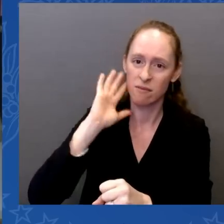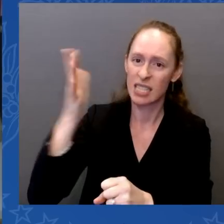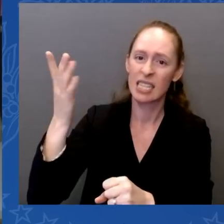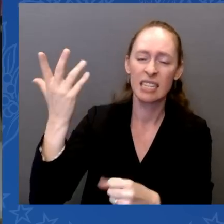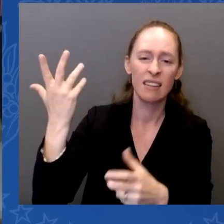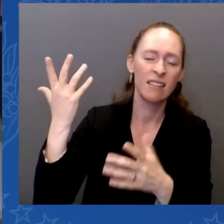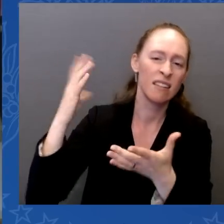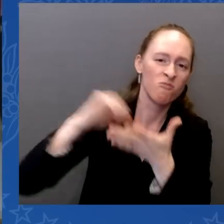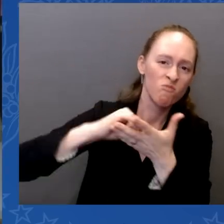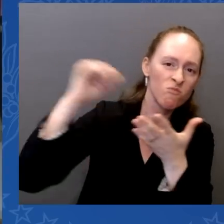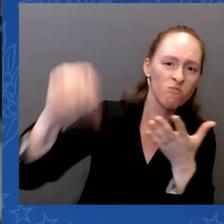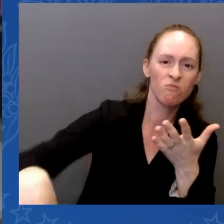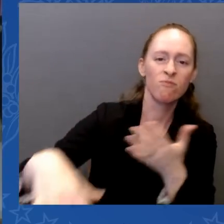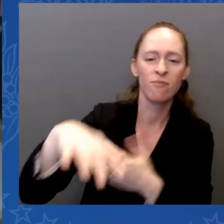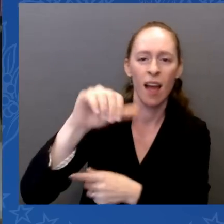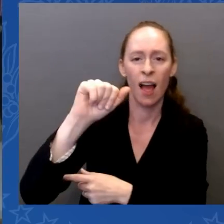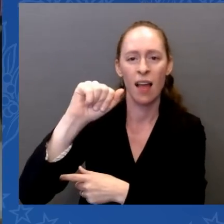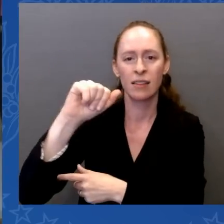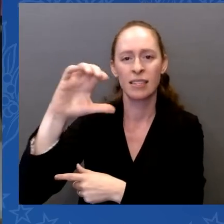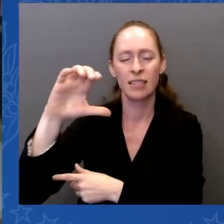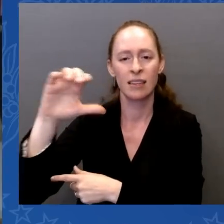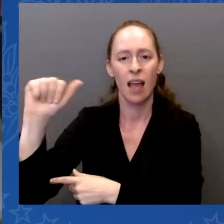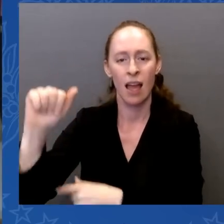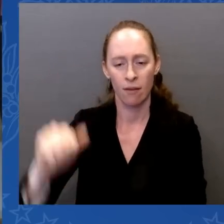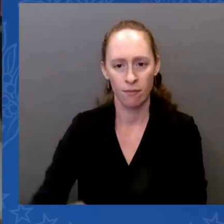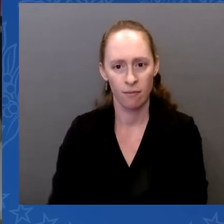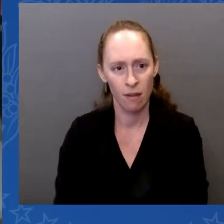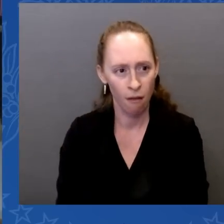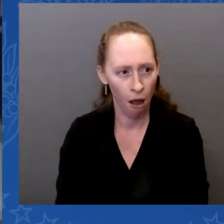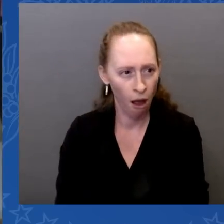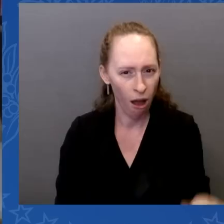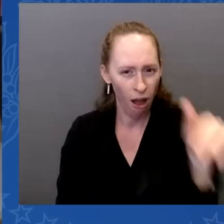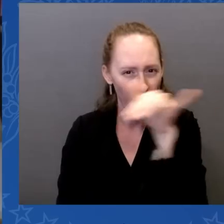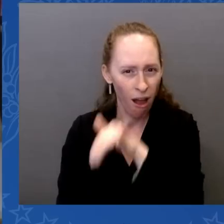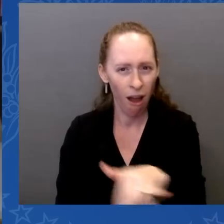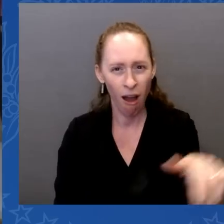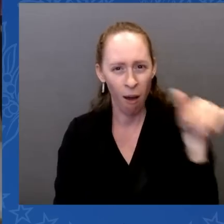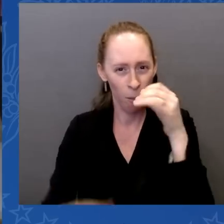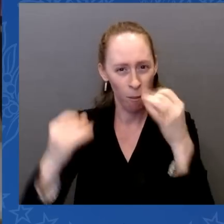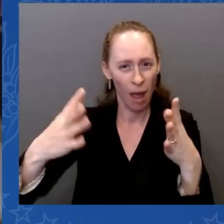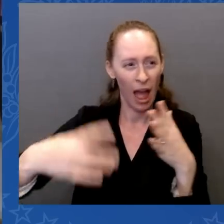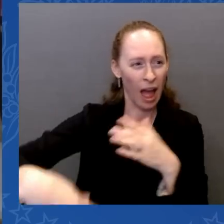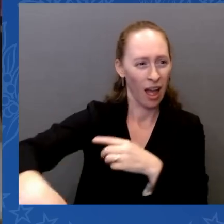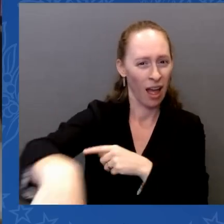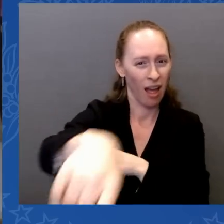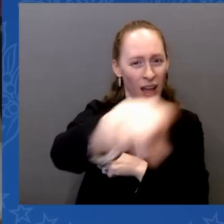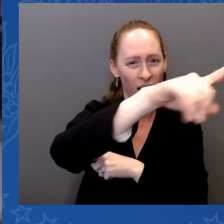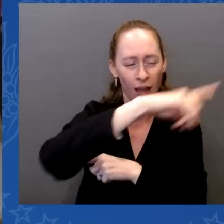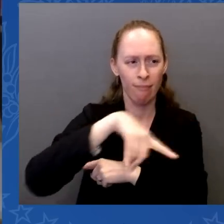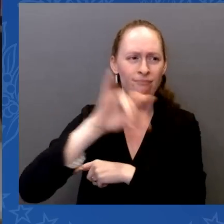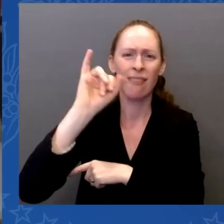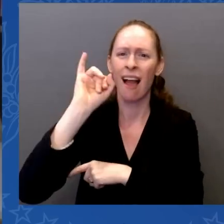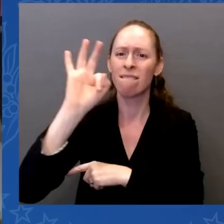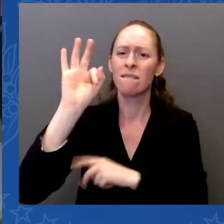millions of people with preexisting conditions were able to get healthcare is the Affordable Care Act -- literally, not figuratively. Literally.